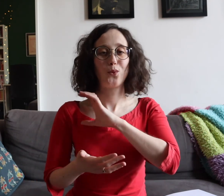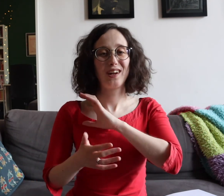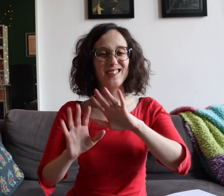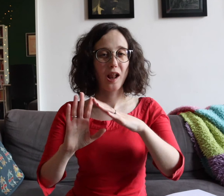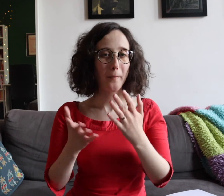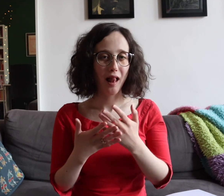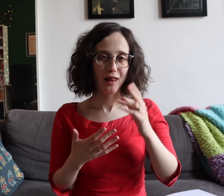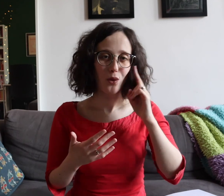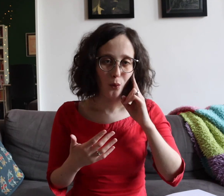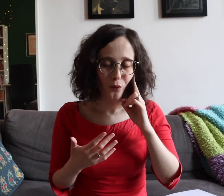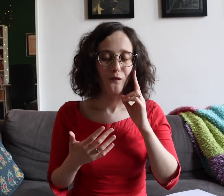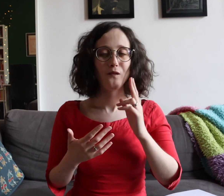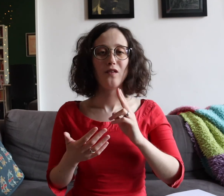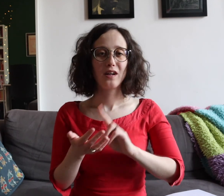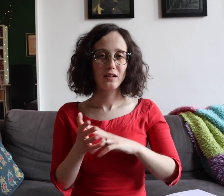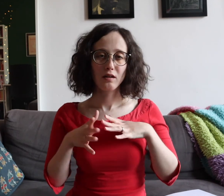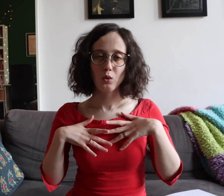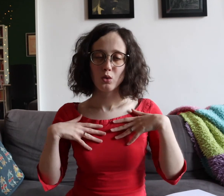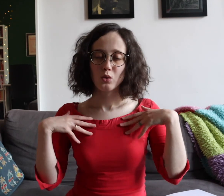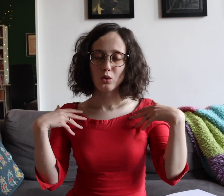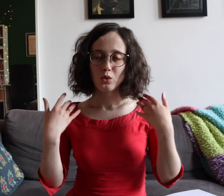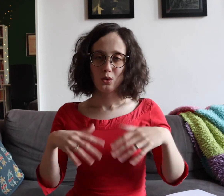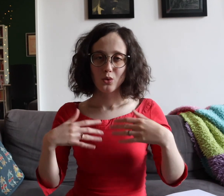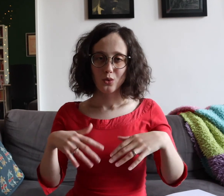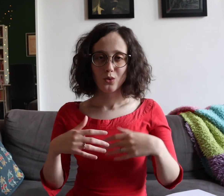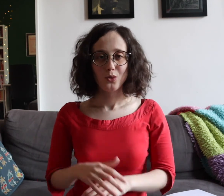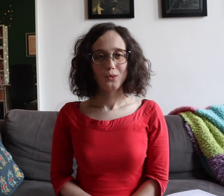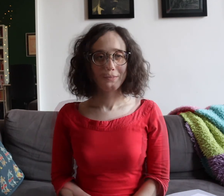All my colleagues are deaf, it's just really pleasant.